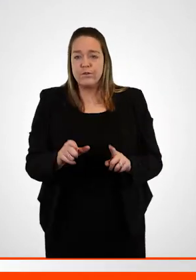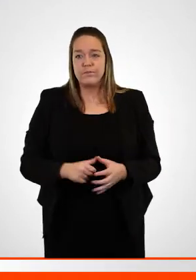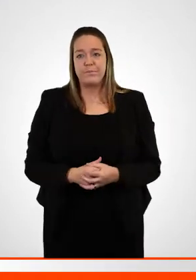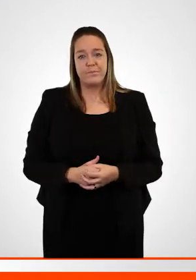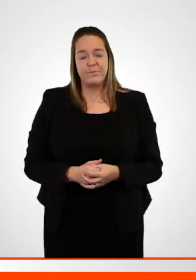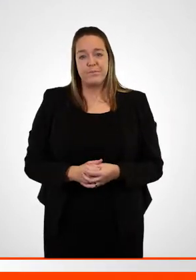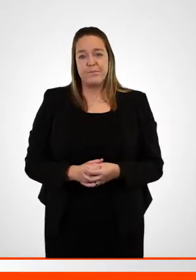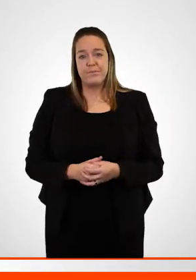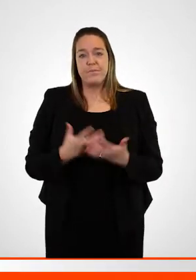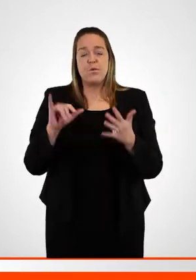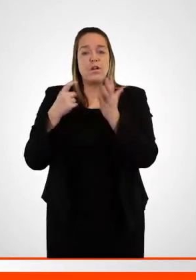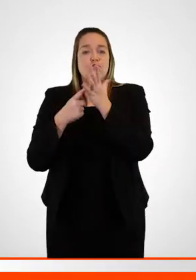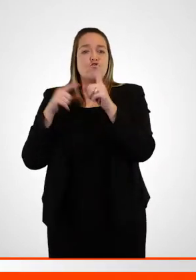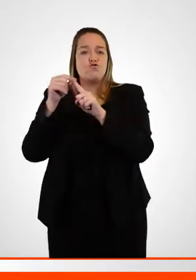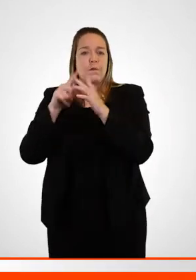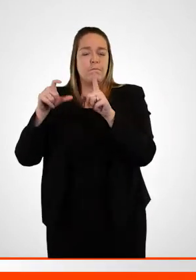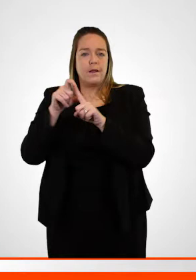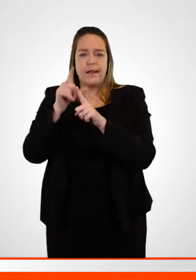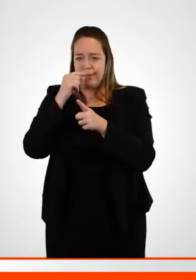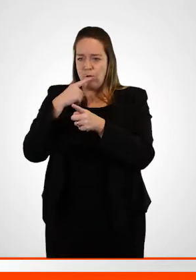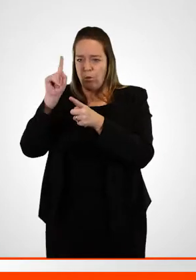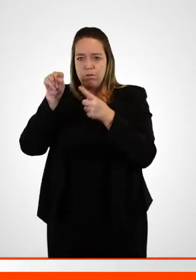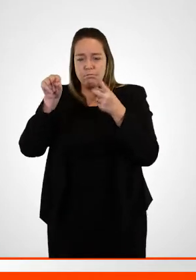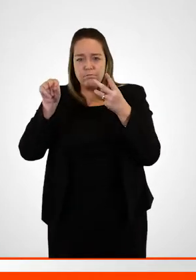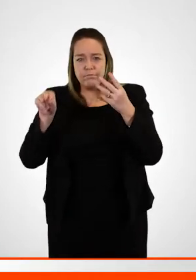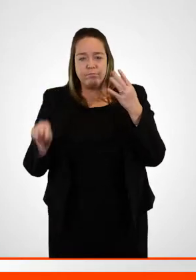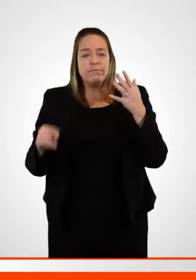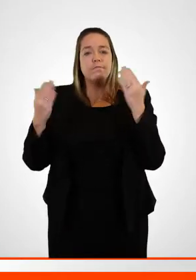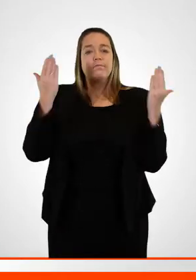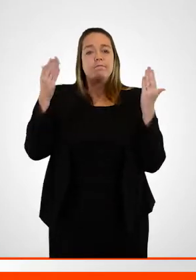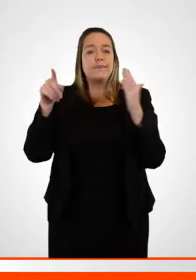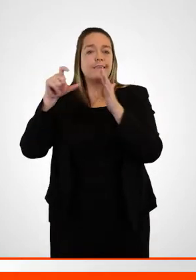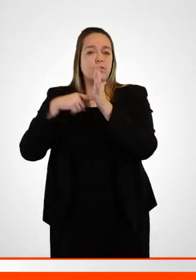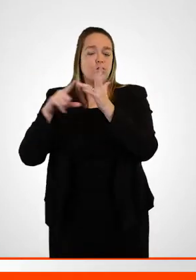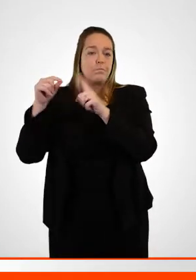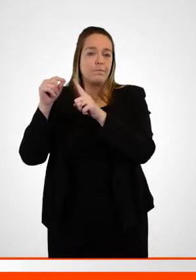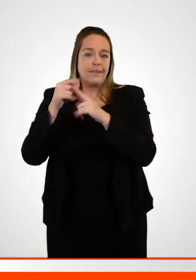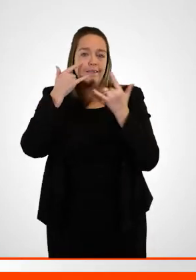and rapid naming, as measured by the CTOPP test.